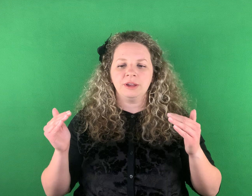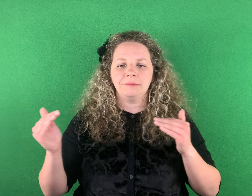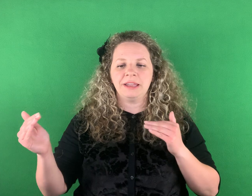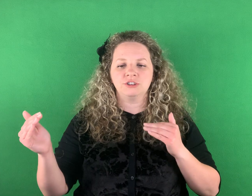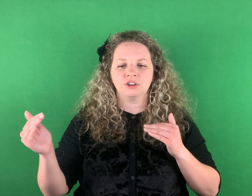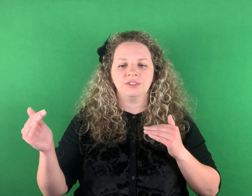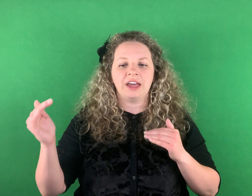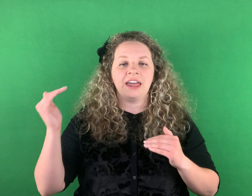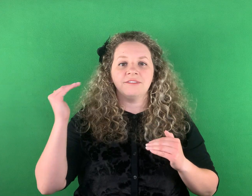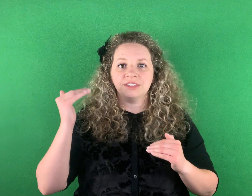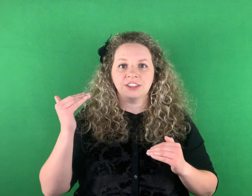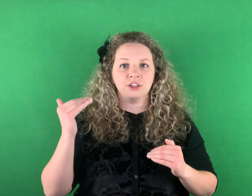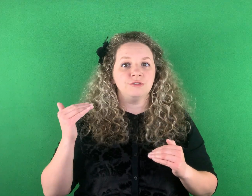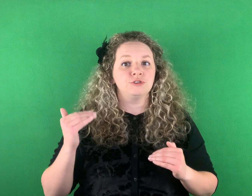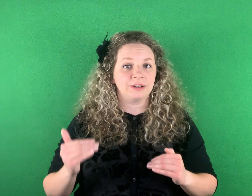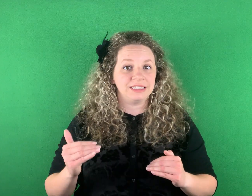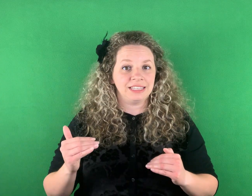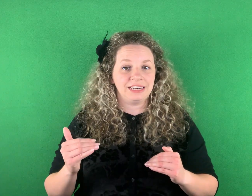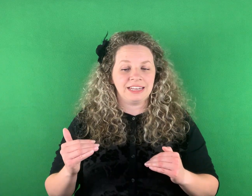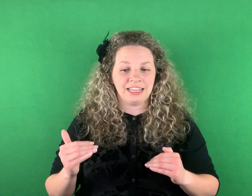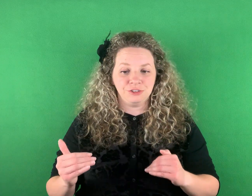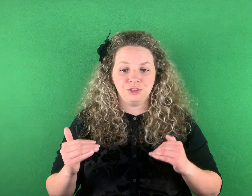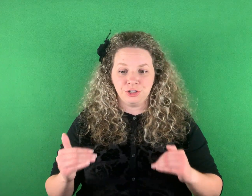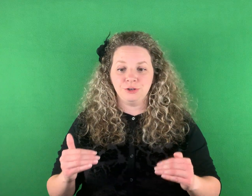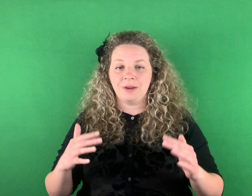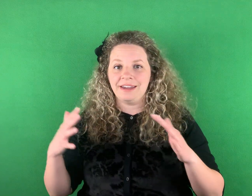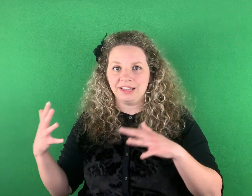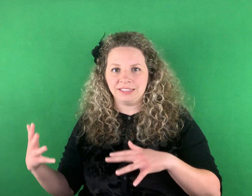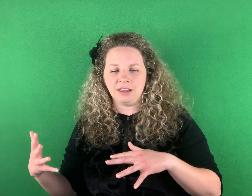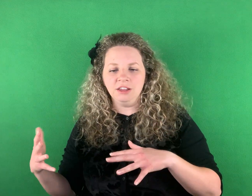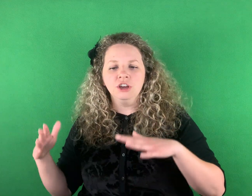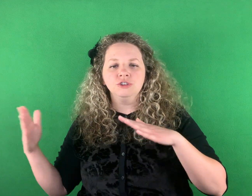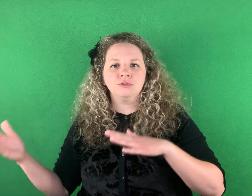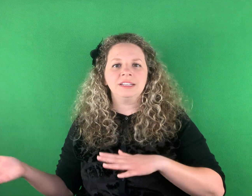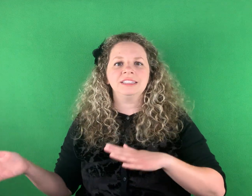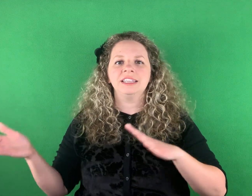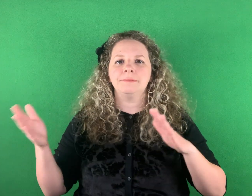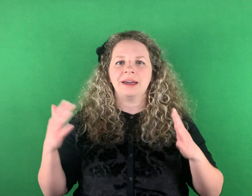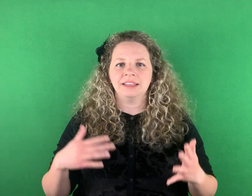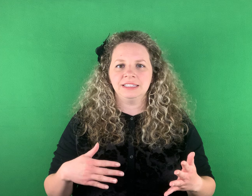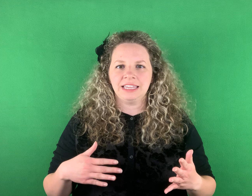and tweak it, shorten parts, change wording, or start over. Also: translate it back into English